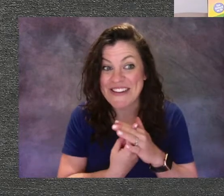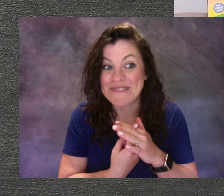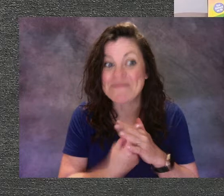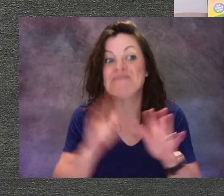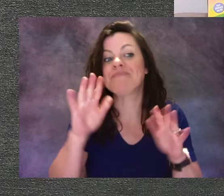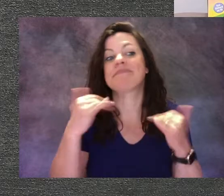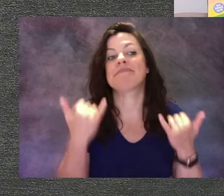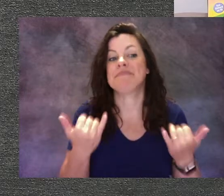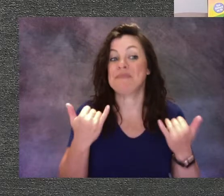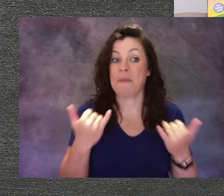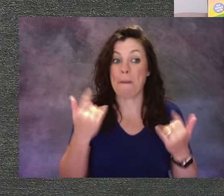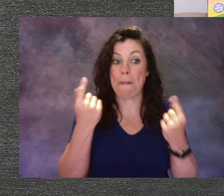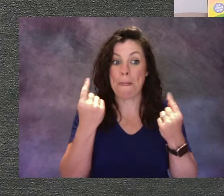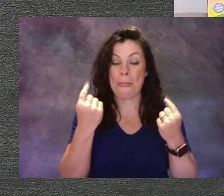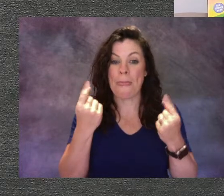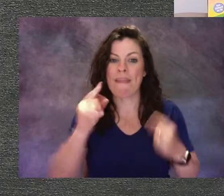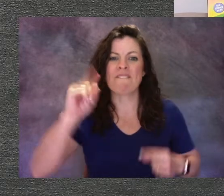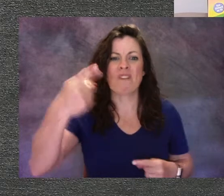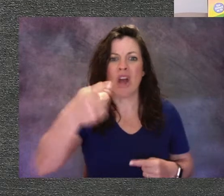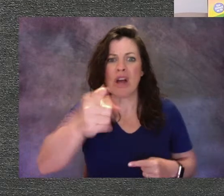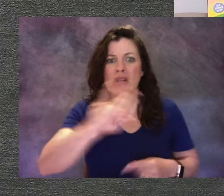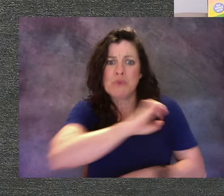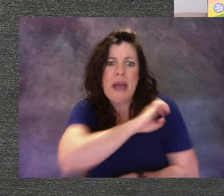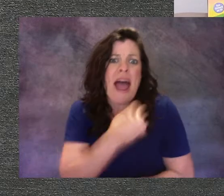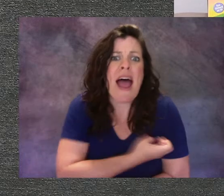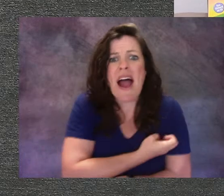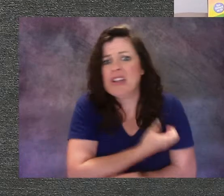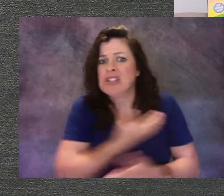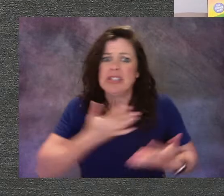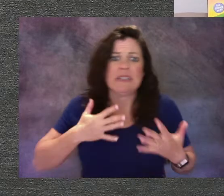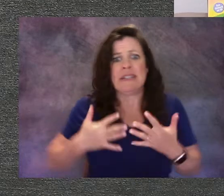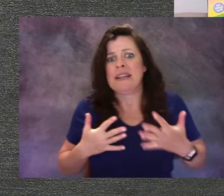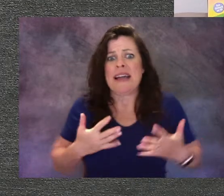We gotta get those wiggles out. So are you ready? All right, stand up.